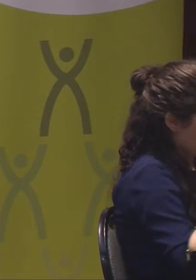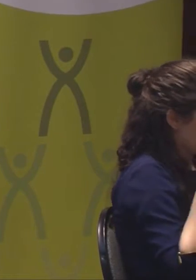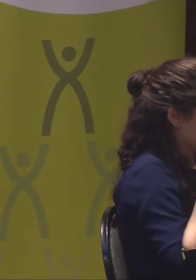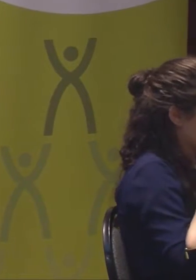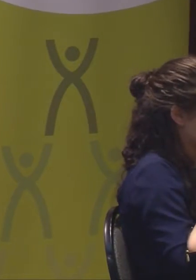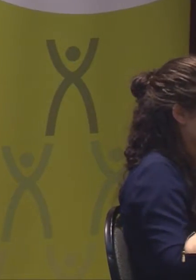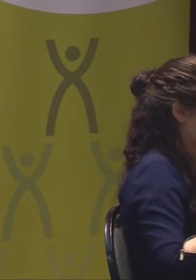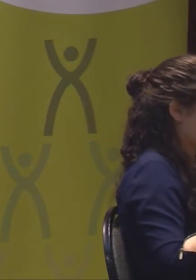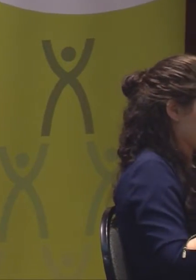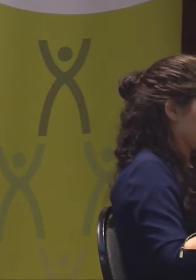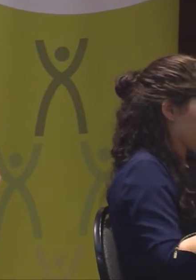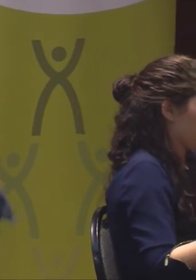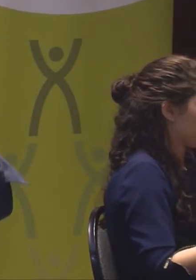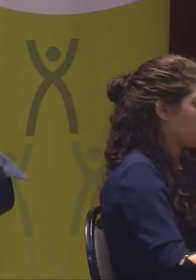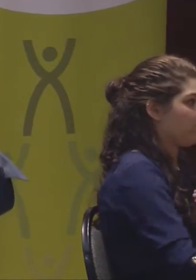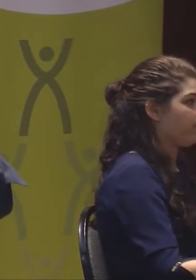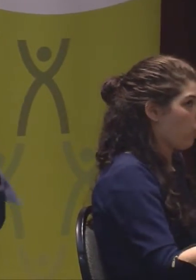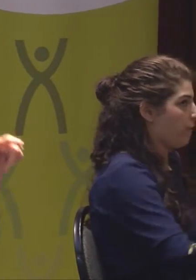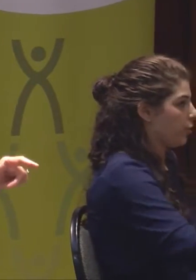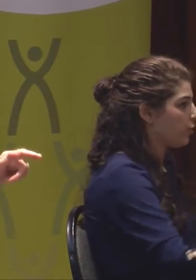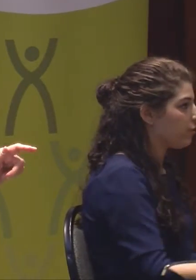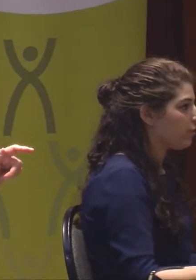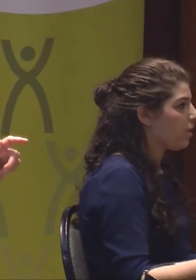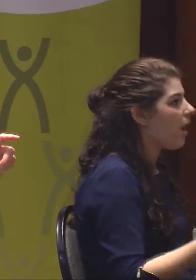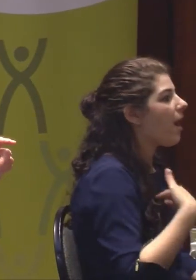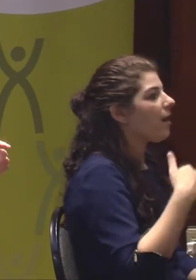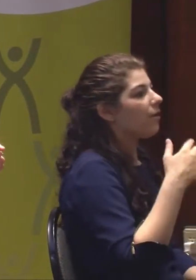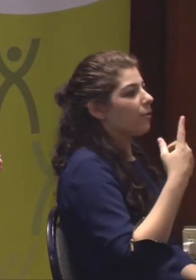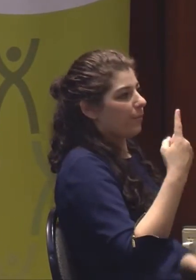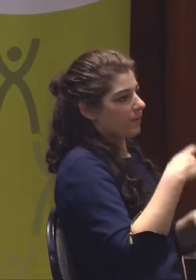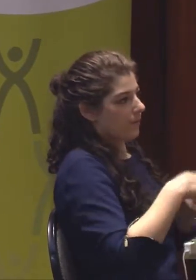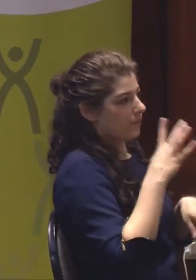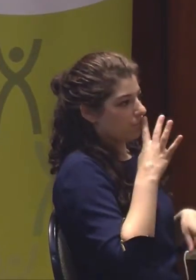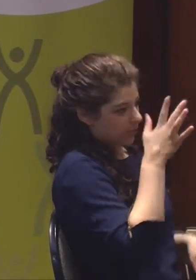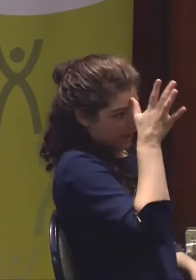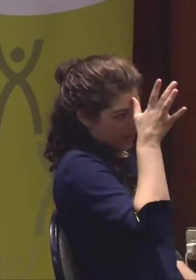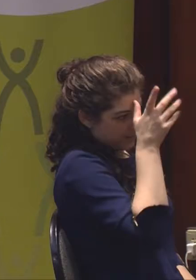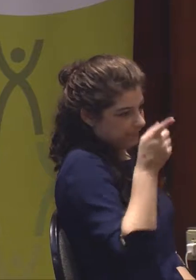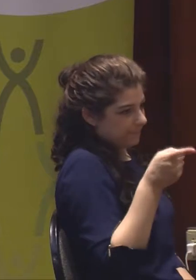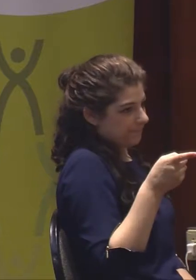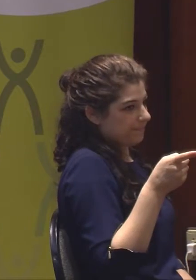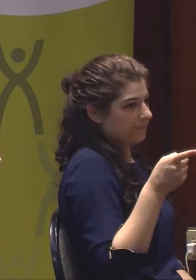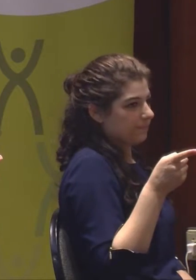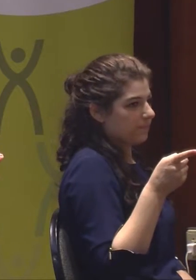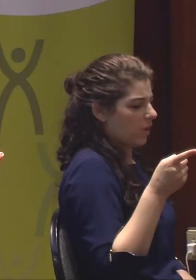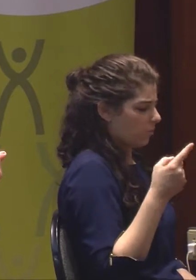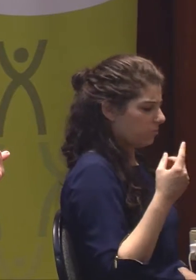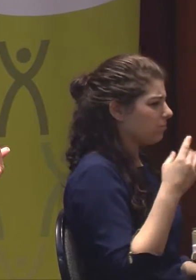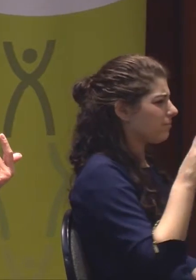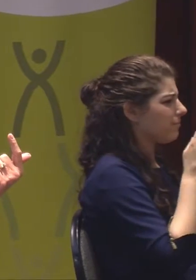some... I talked to a dad one time who... I talked to a dad